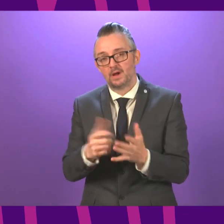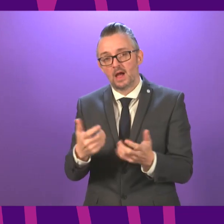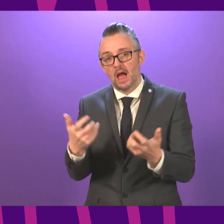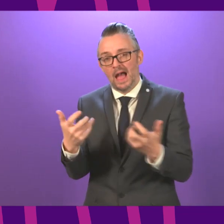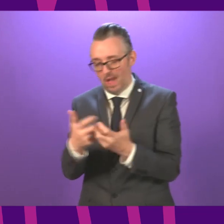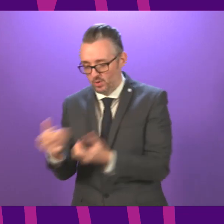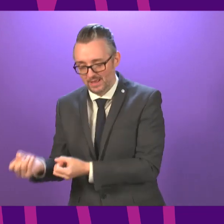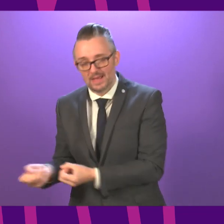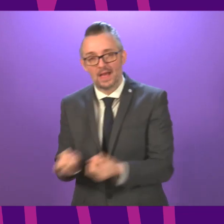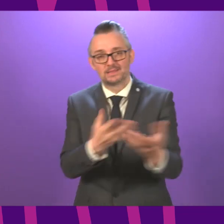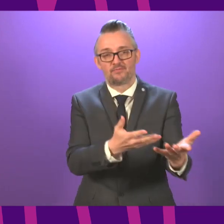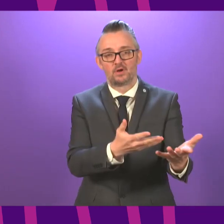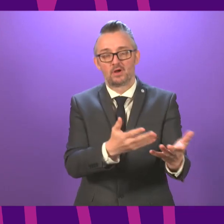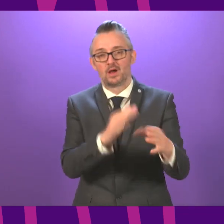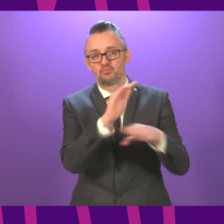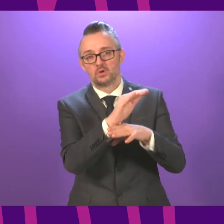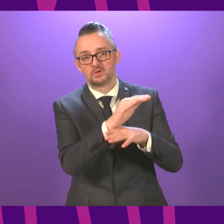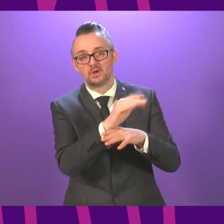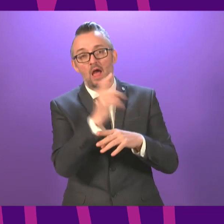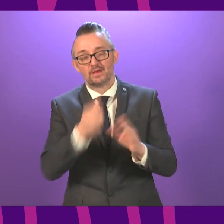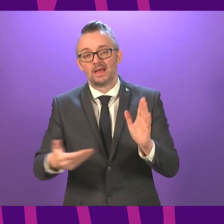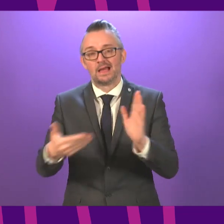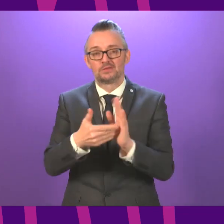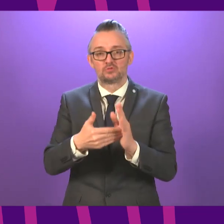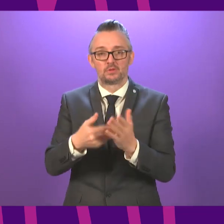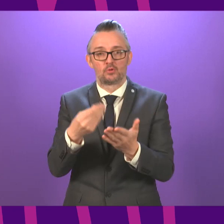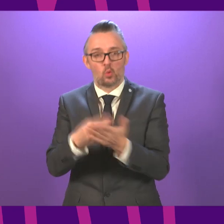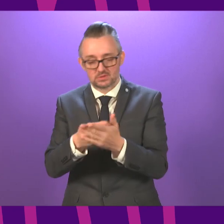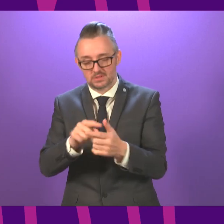come from additional paperwork—for example, somebody being required to undertake that